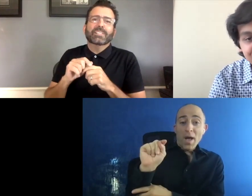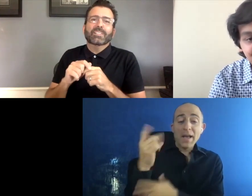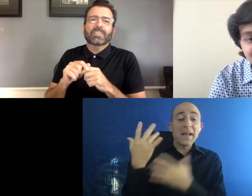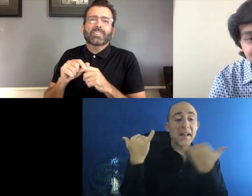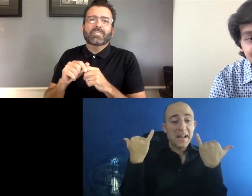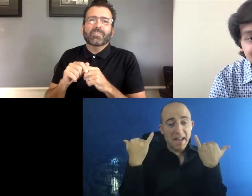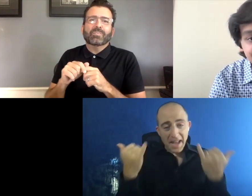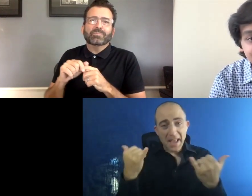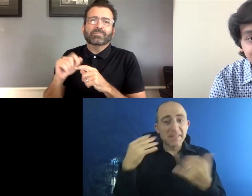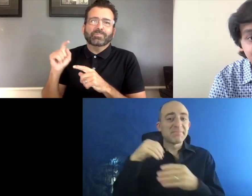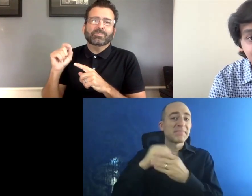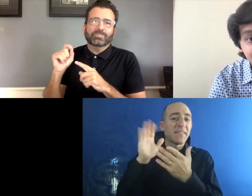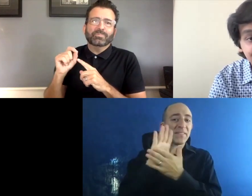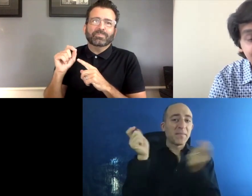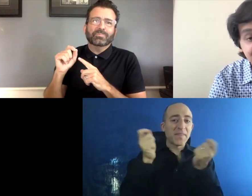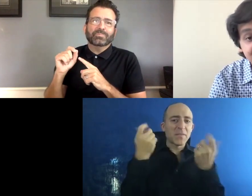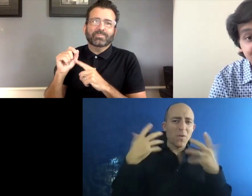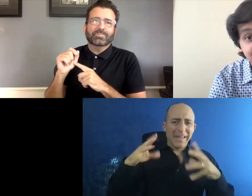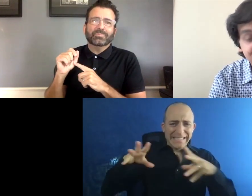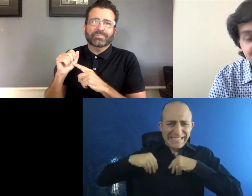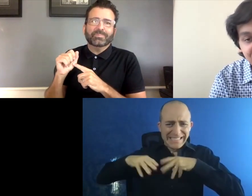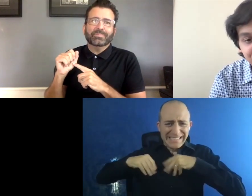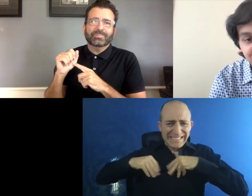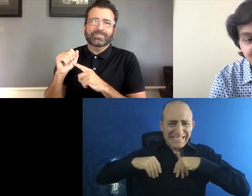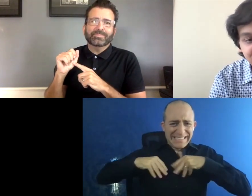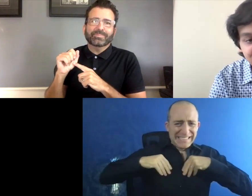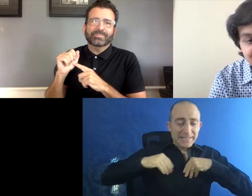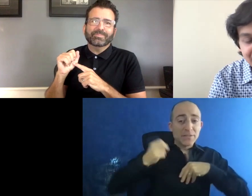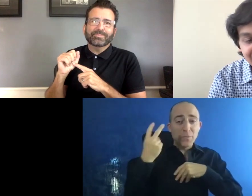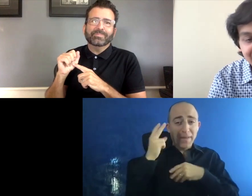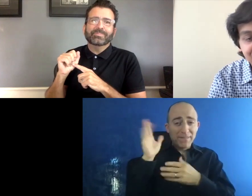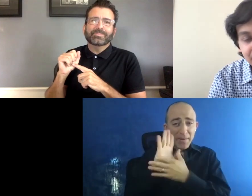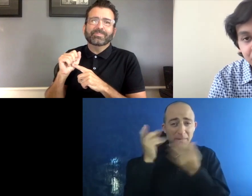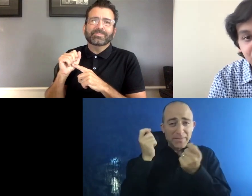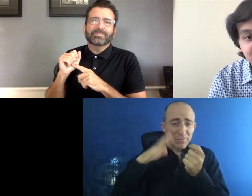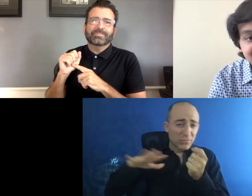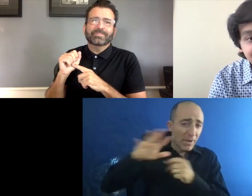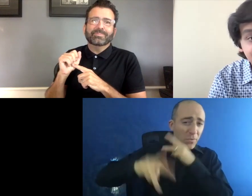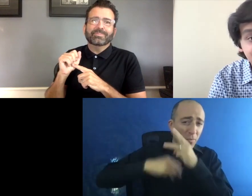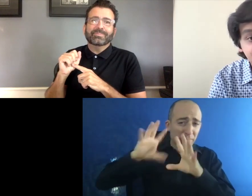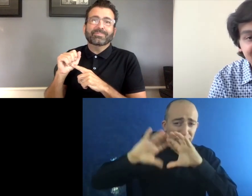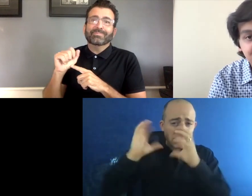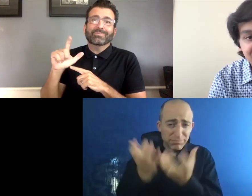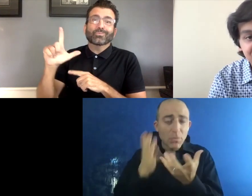already been accepted to 12 film festivals around the world and the film will be released in 2022.